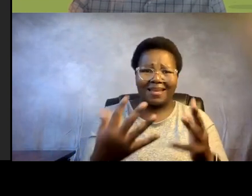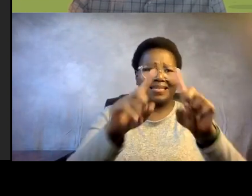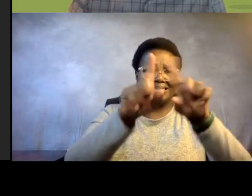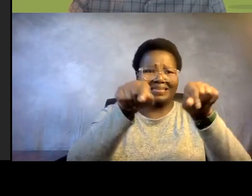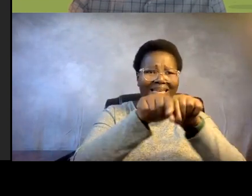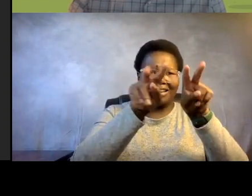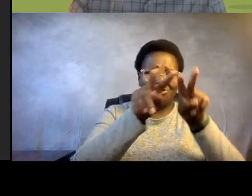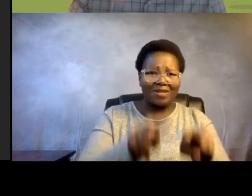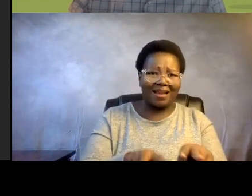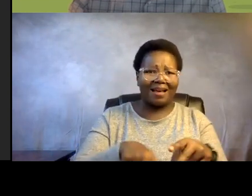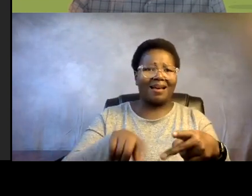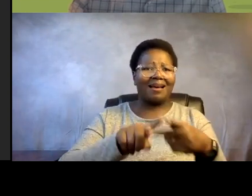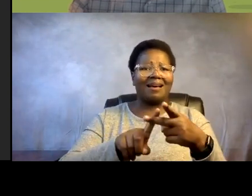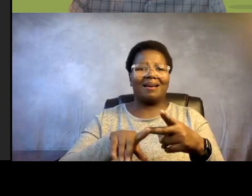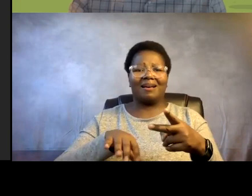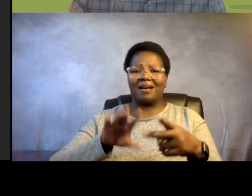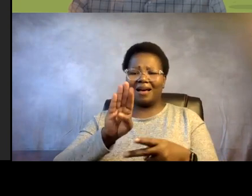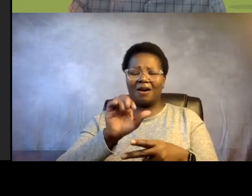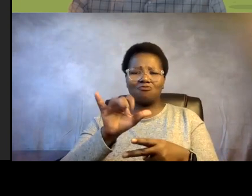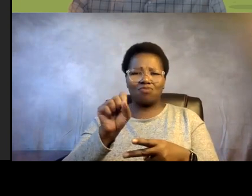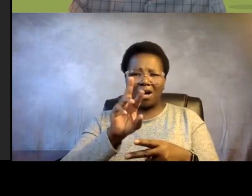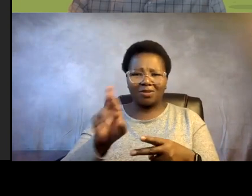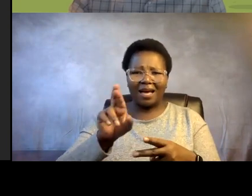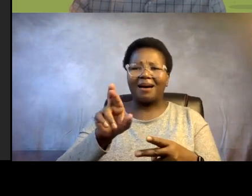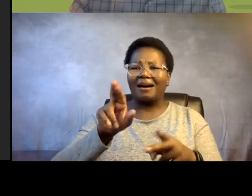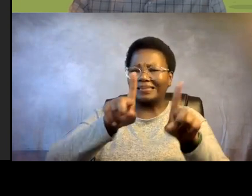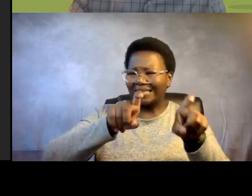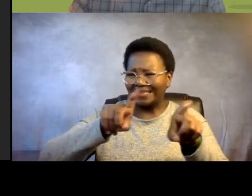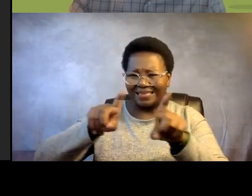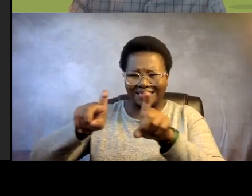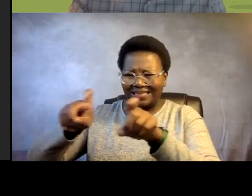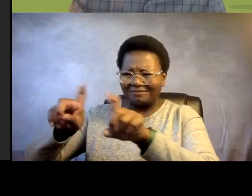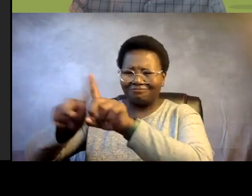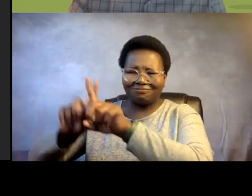so it's just more testing. And it's also pretty difficult to know, how should should this thing